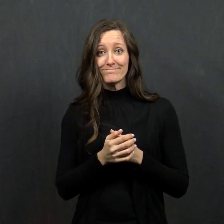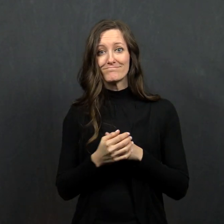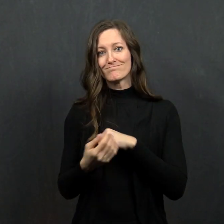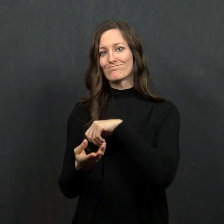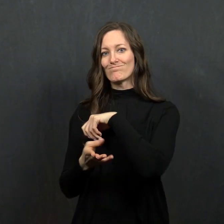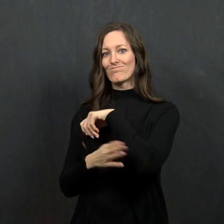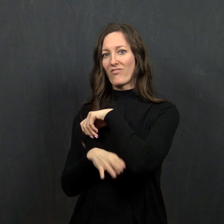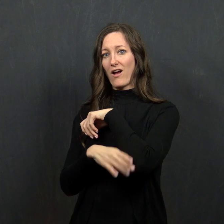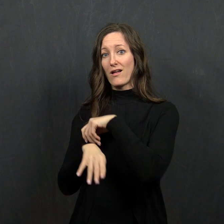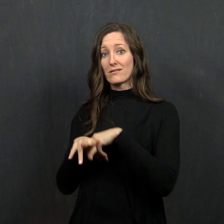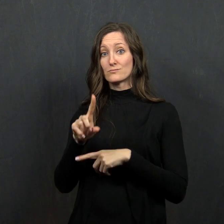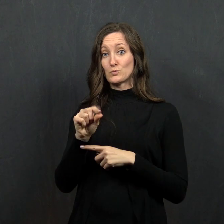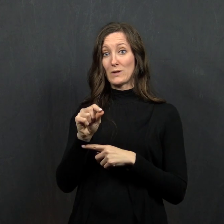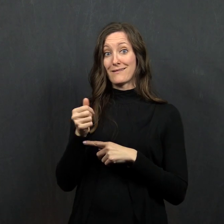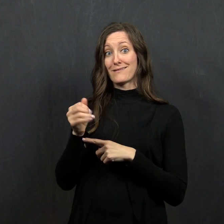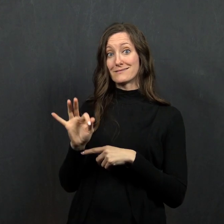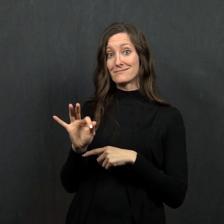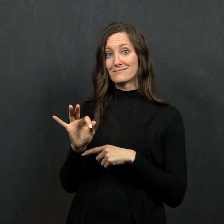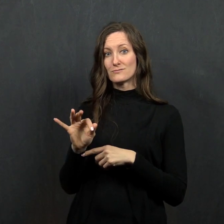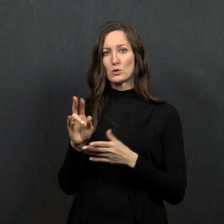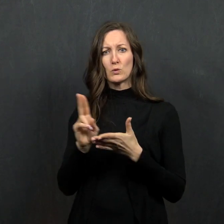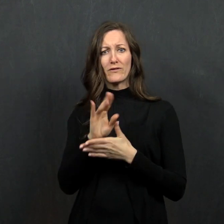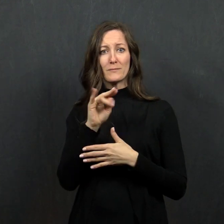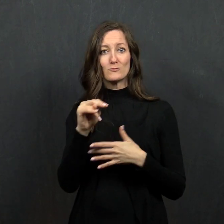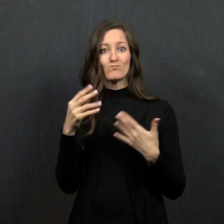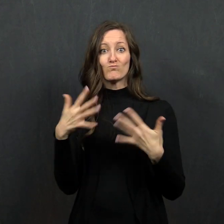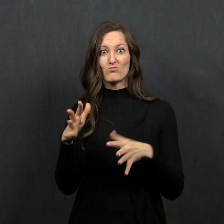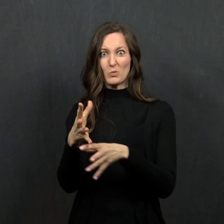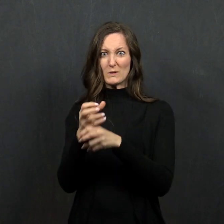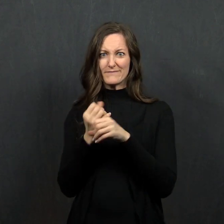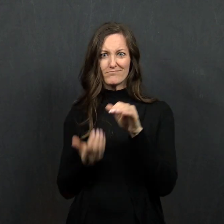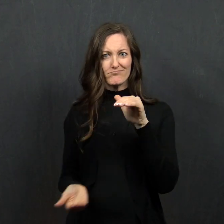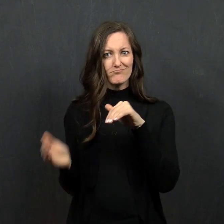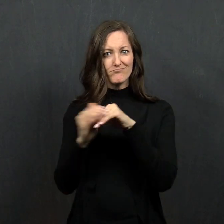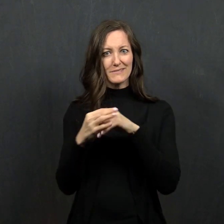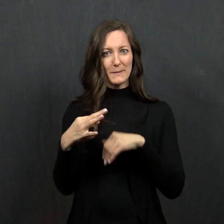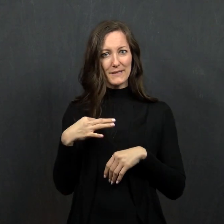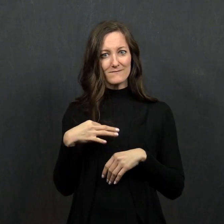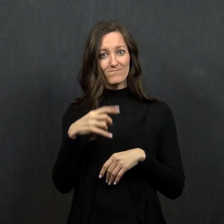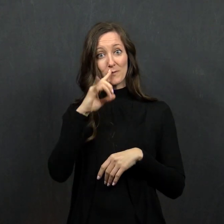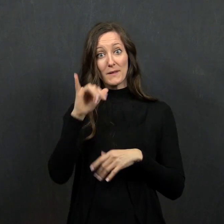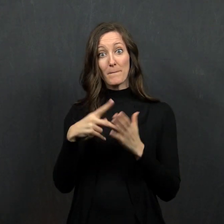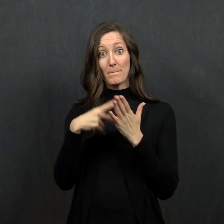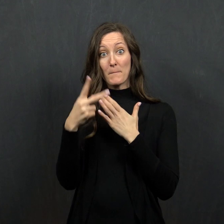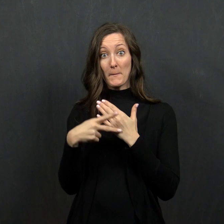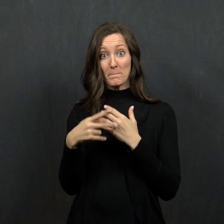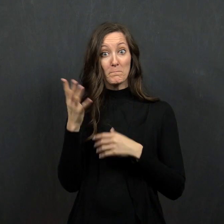This year (2019), the University of Minnesota received an increase in applications to their program,